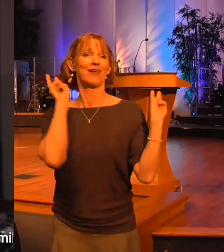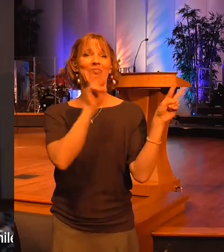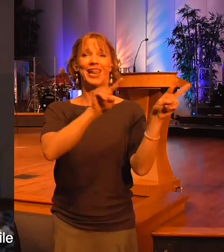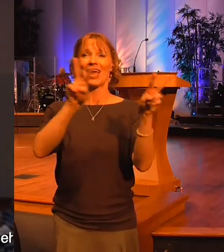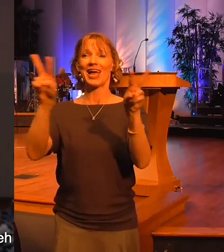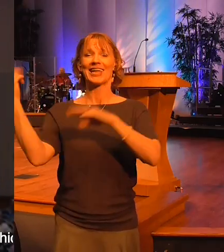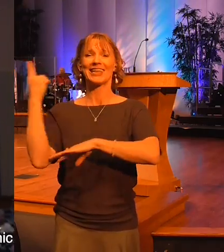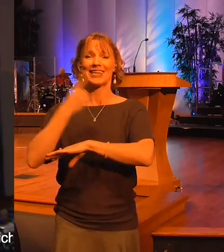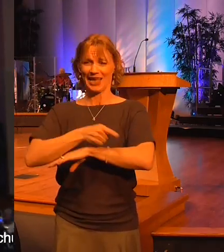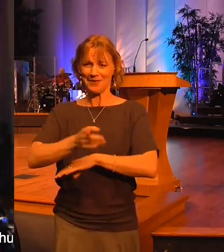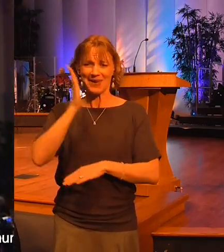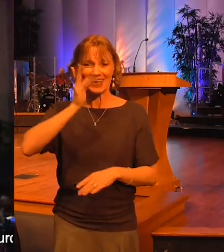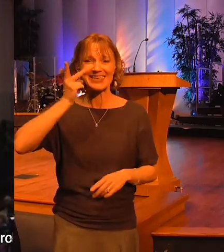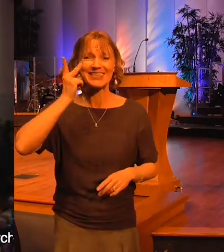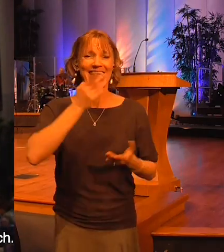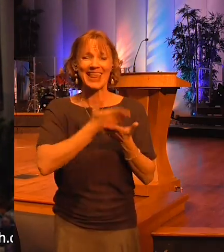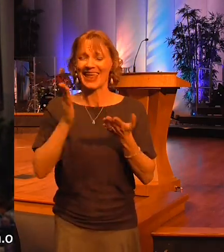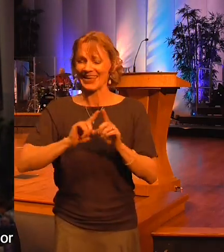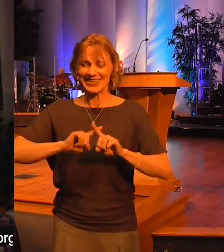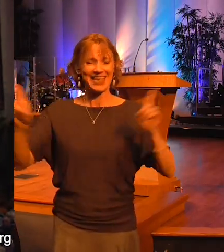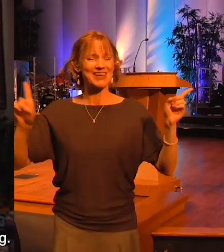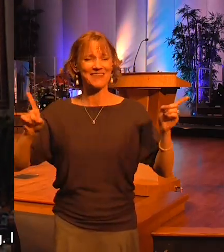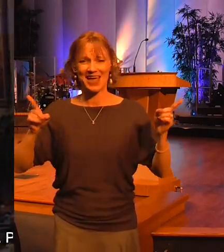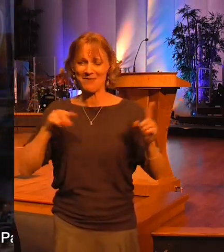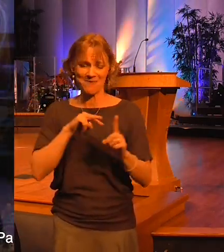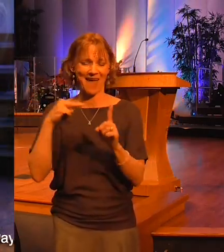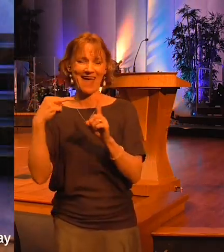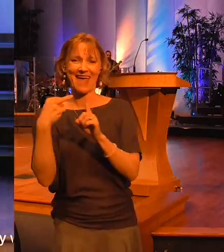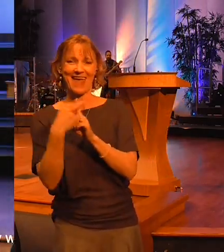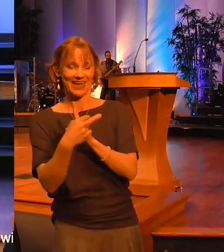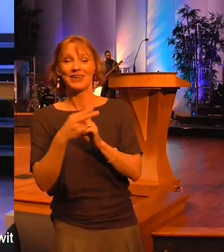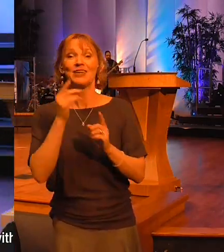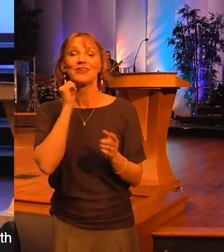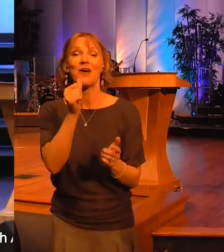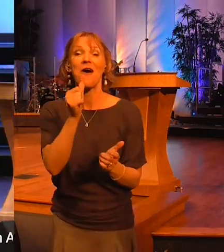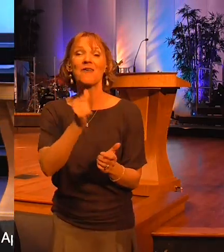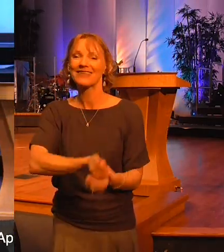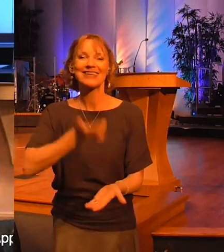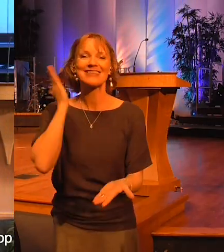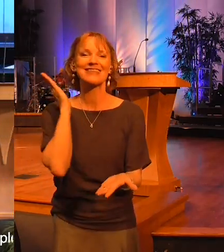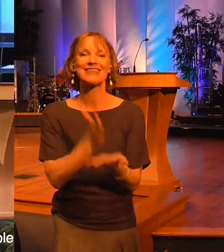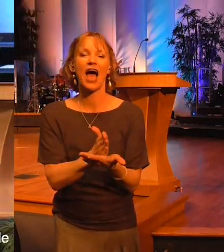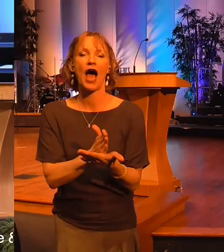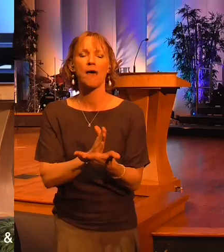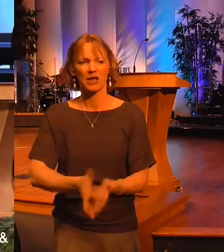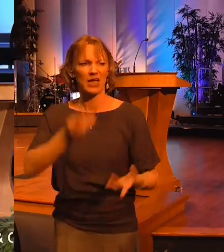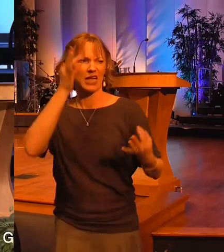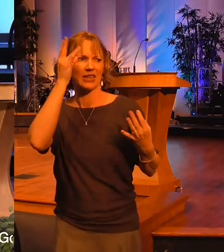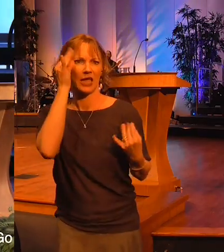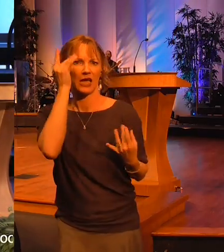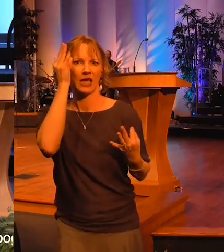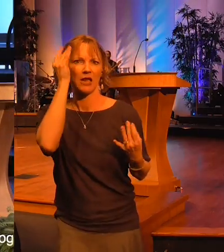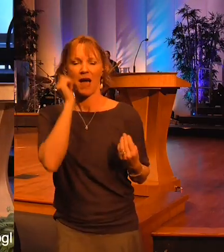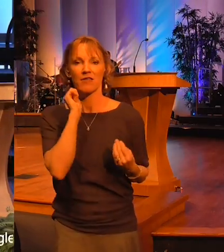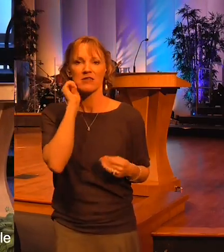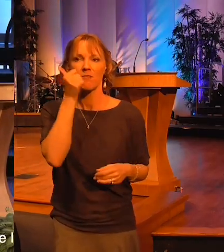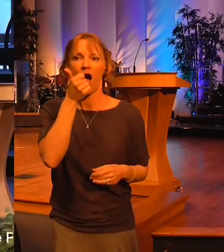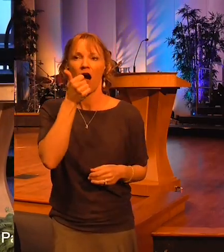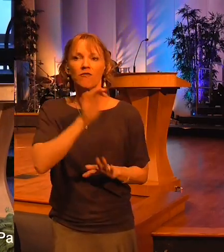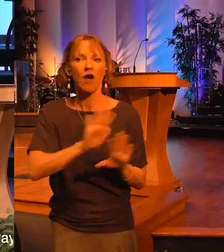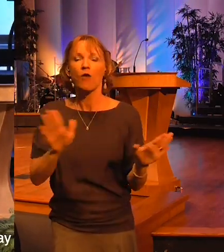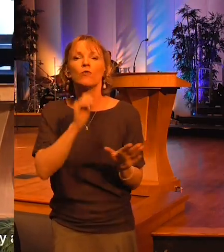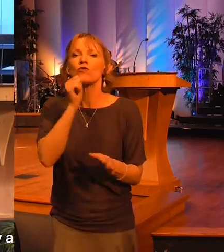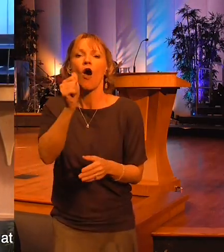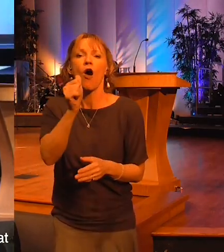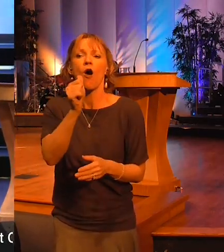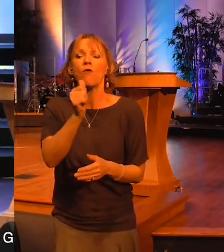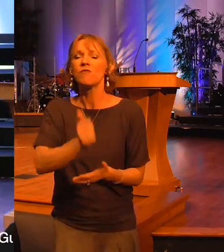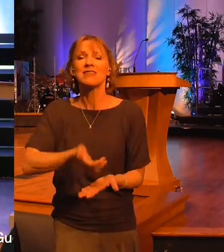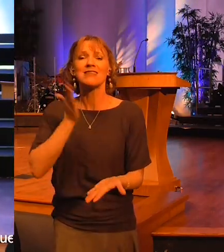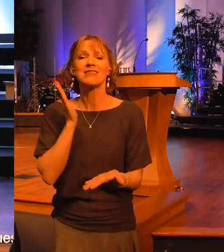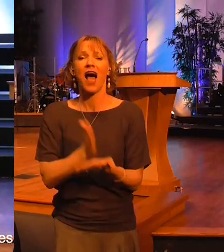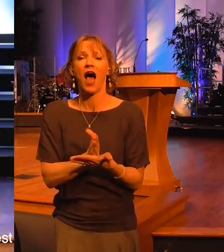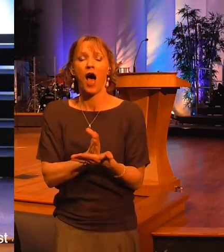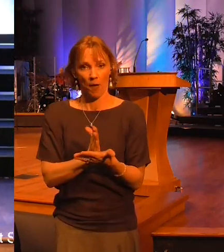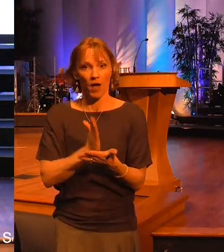you'll see things in a different way don't stop thinking about tomorrow don't stop it'll